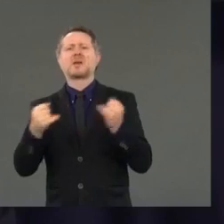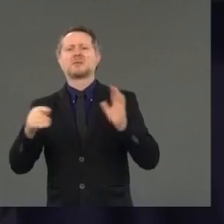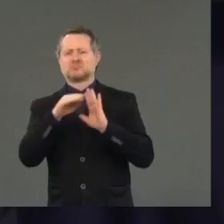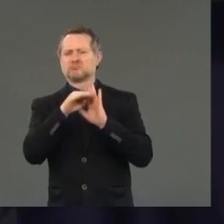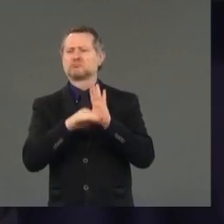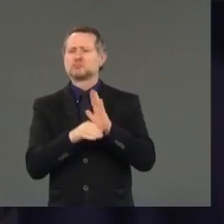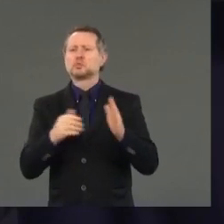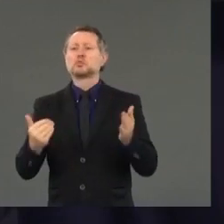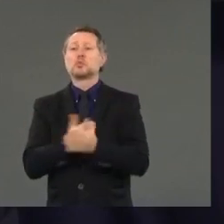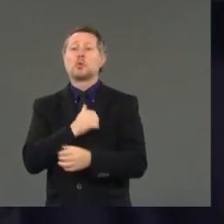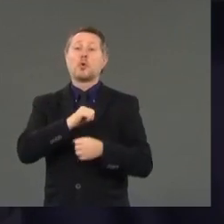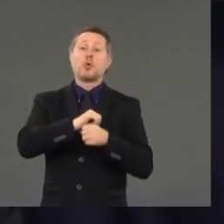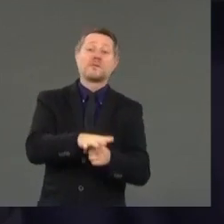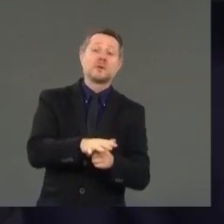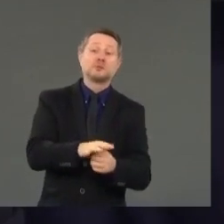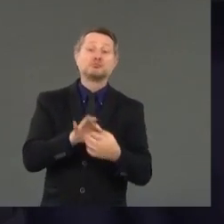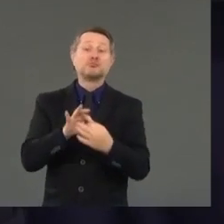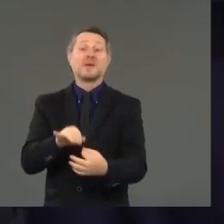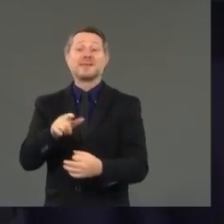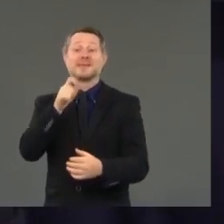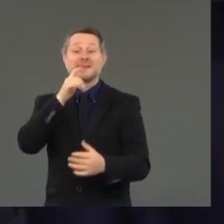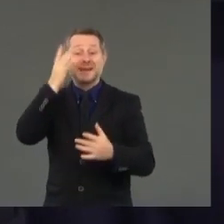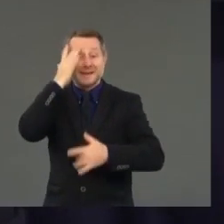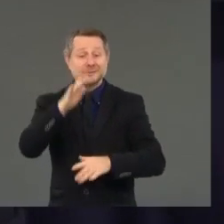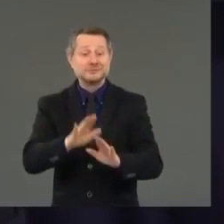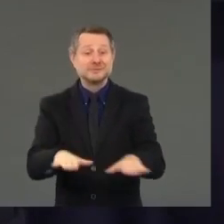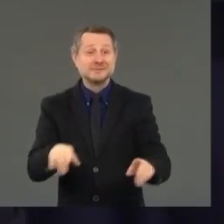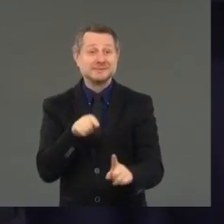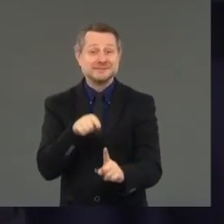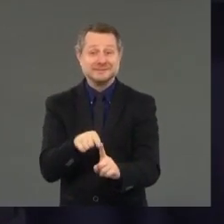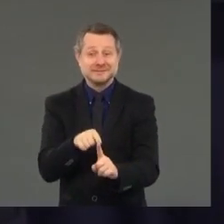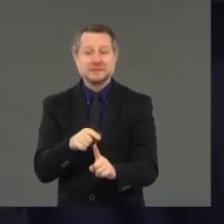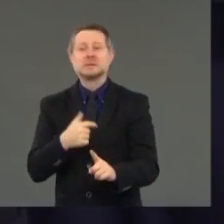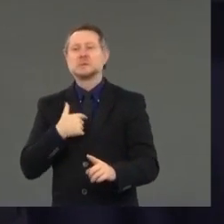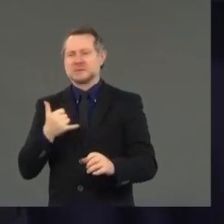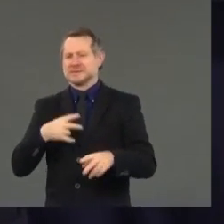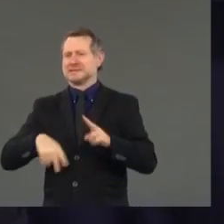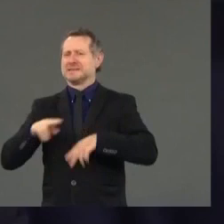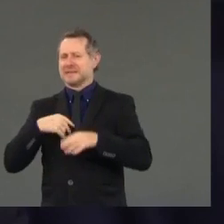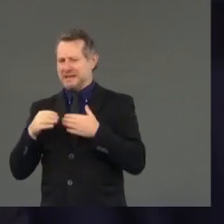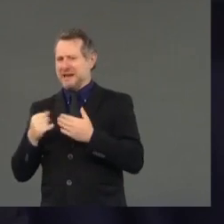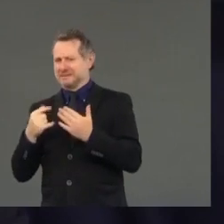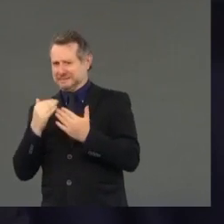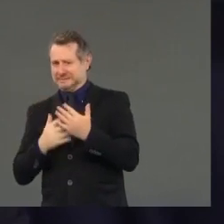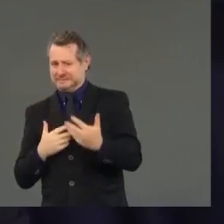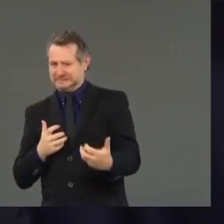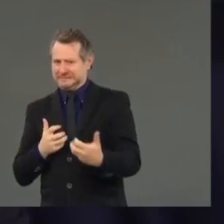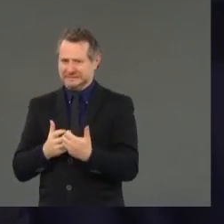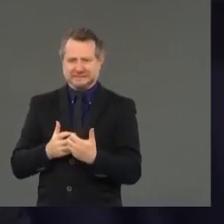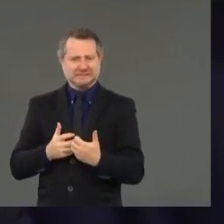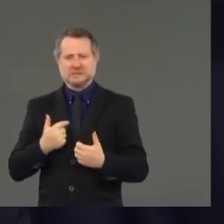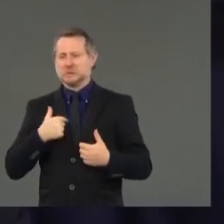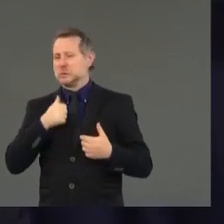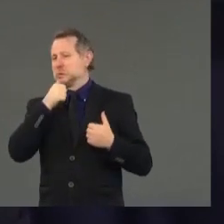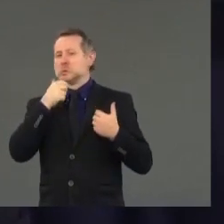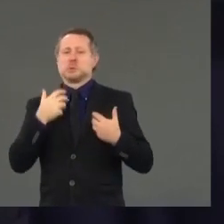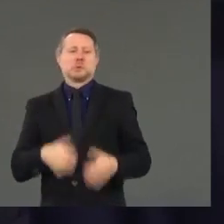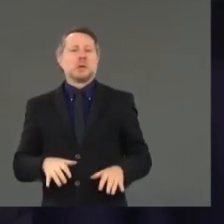CAMPS? GUIDELINES WERE PREPARED AS THE GOVERNOR MENTIONED WITH THE NEW COVID RELATED ILLNESSES IN